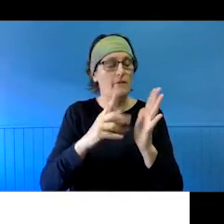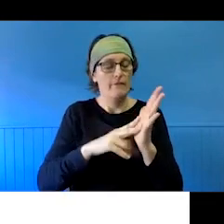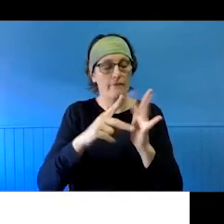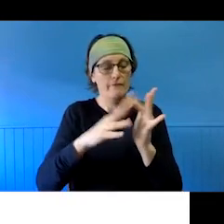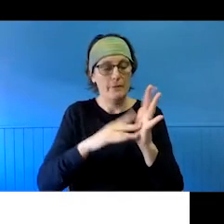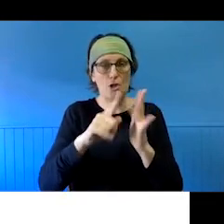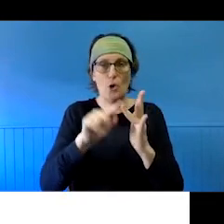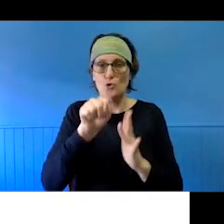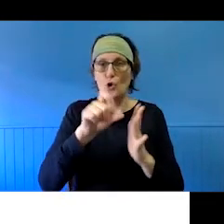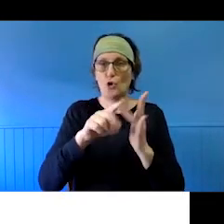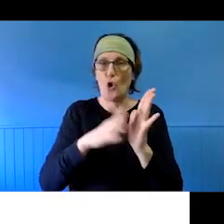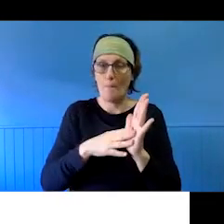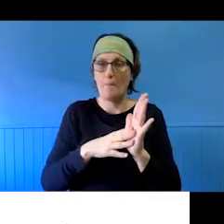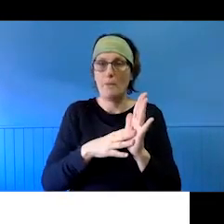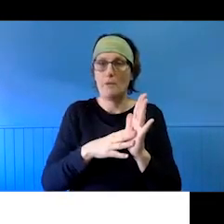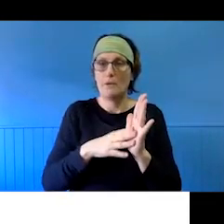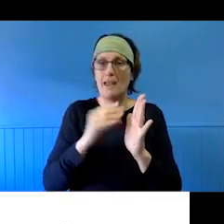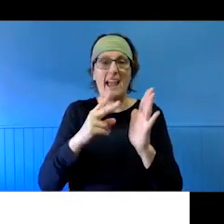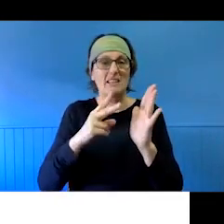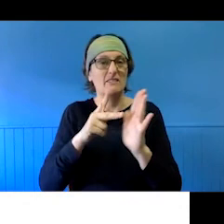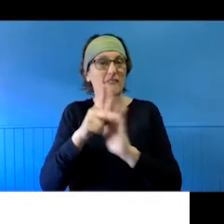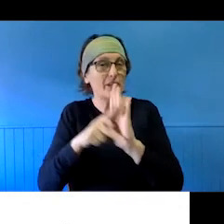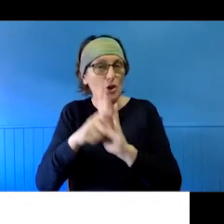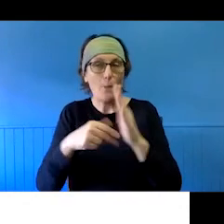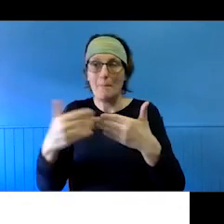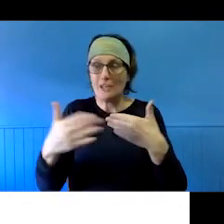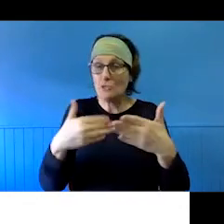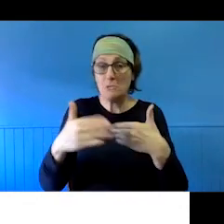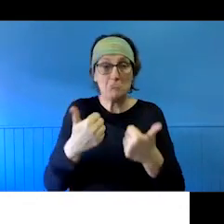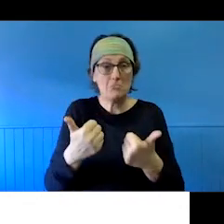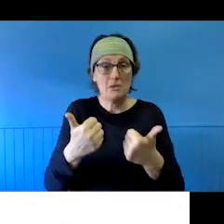production area, it has great analytics